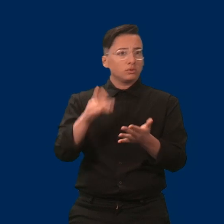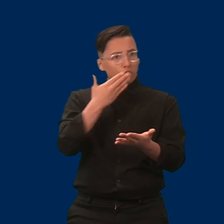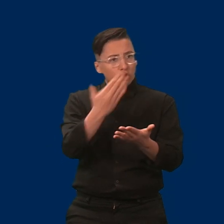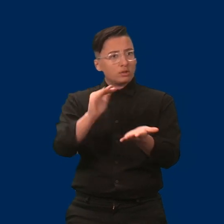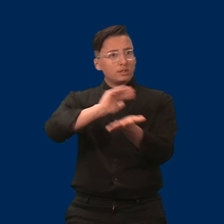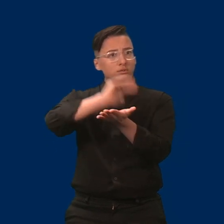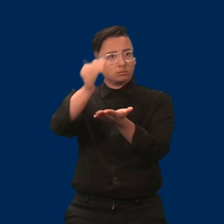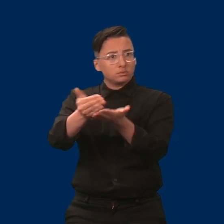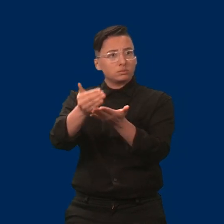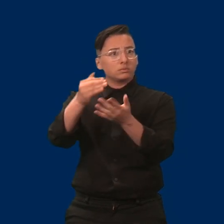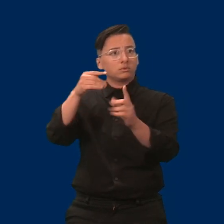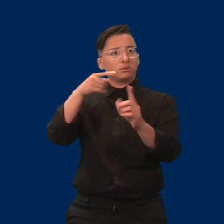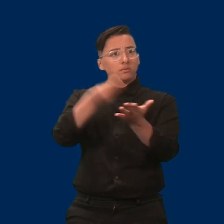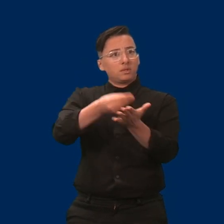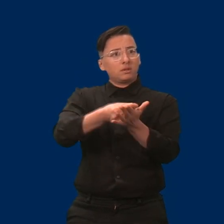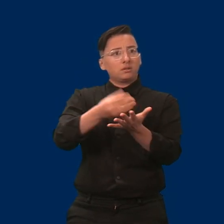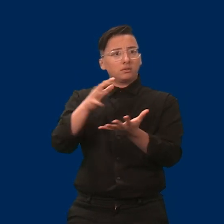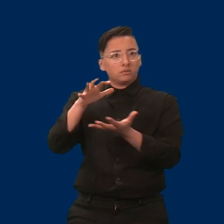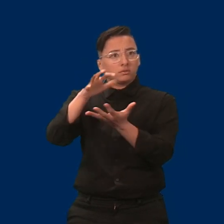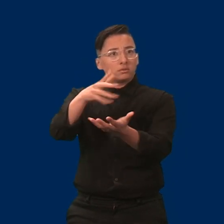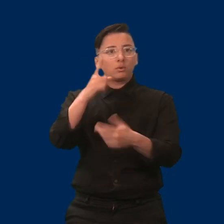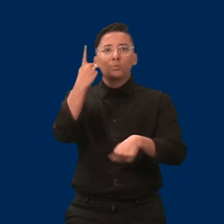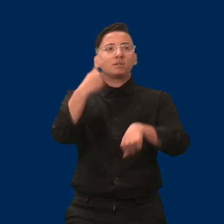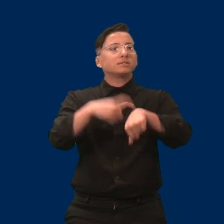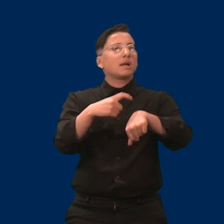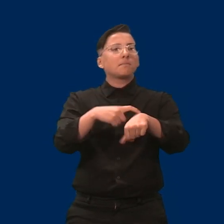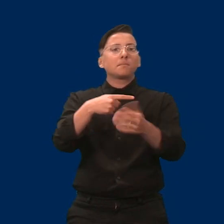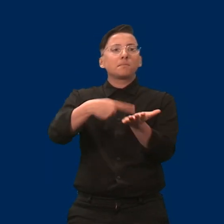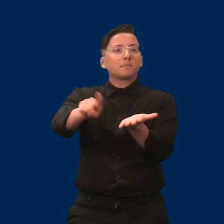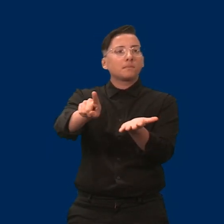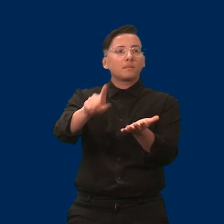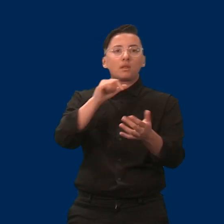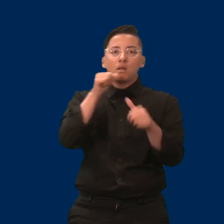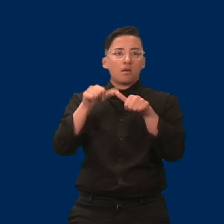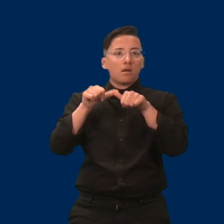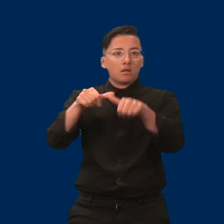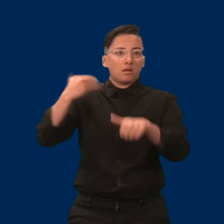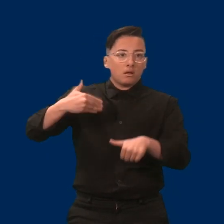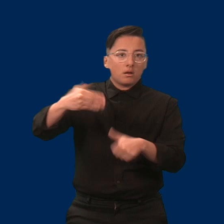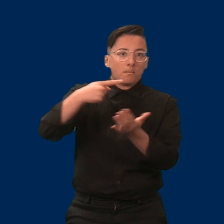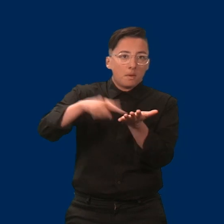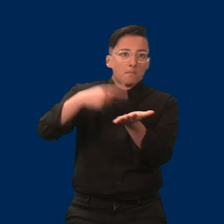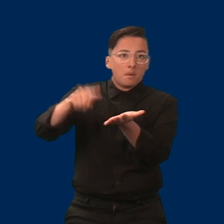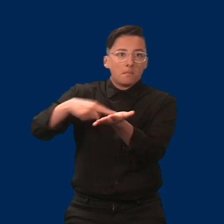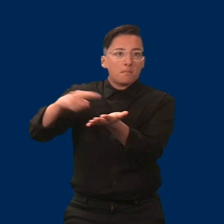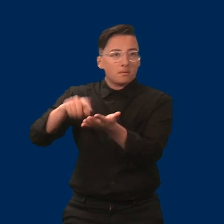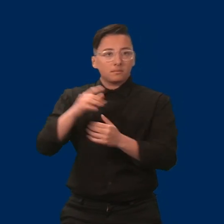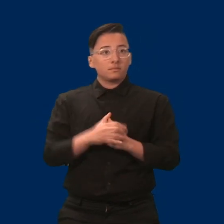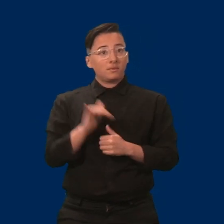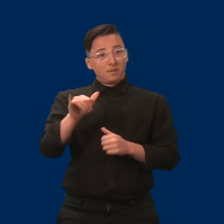so something like this where there's not ongoing expenses, I think, would be a good use of just a very